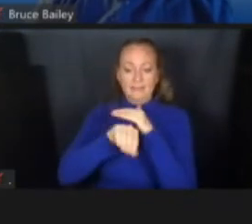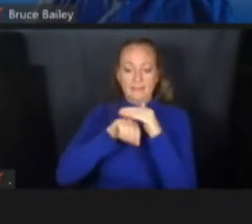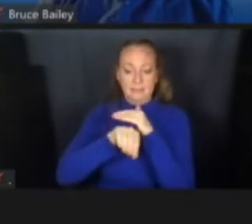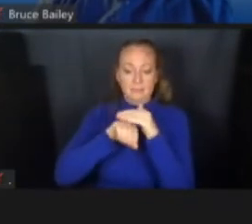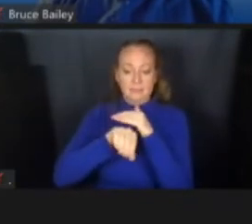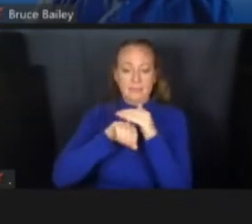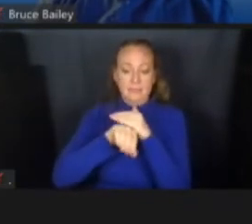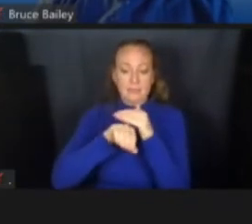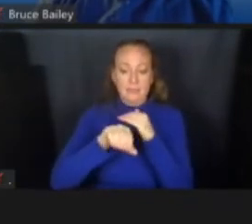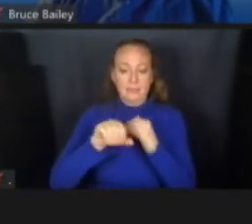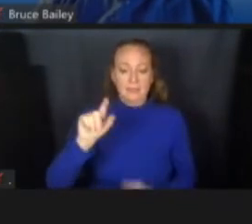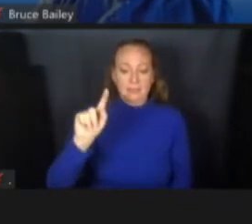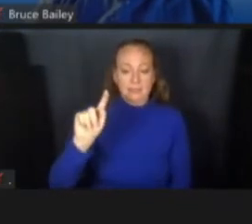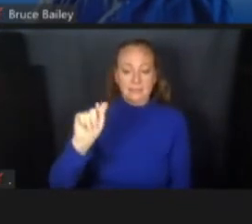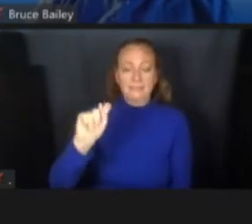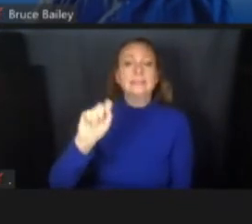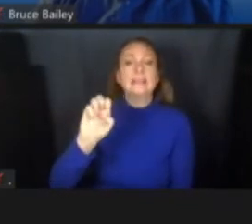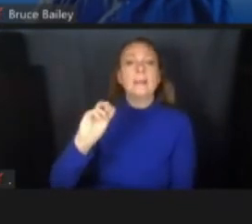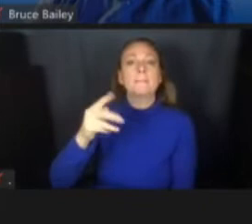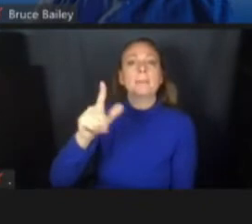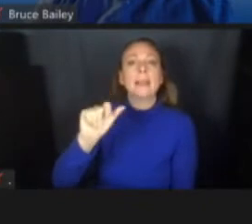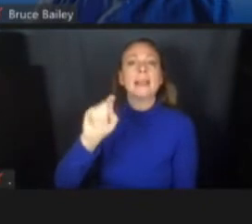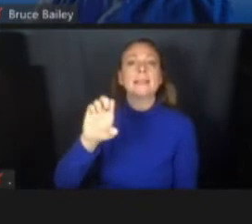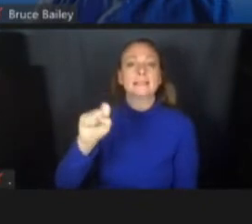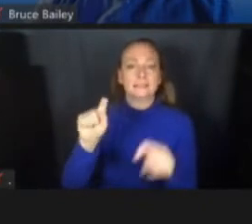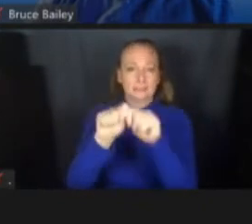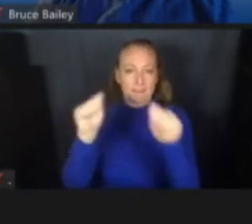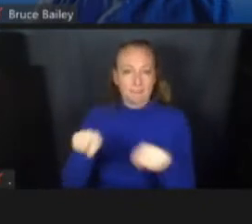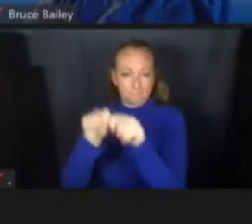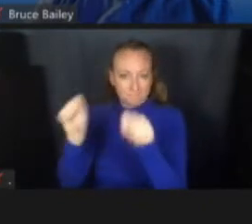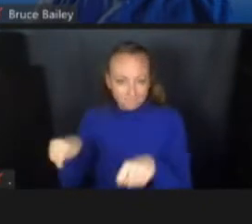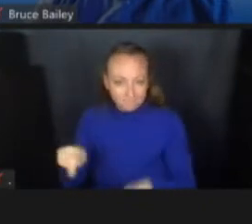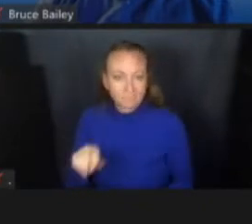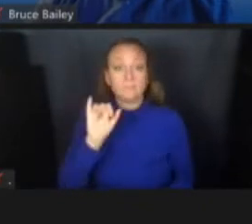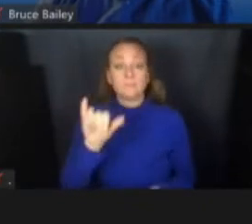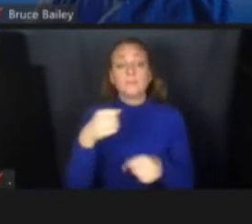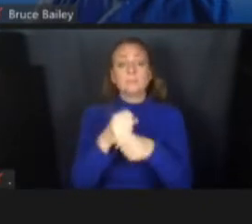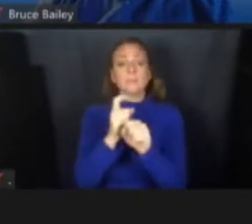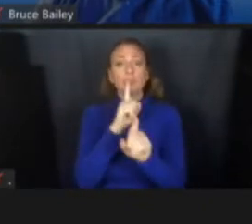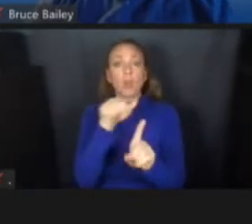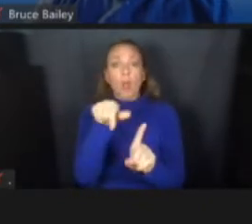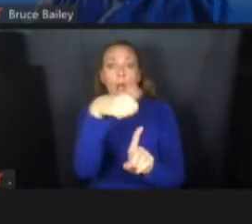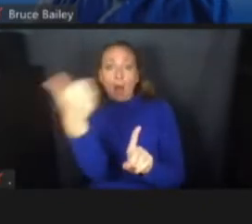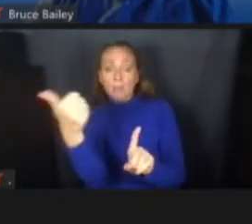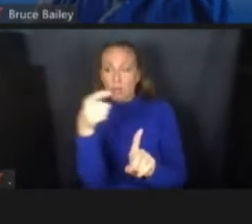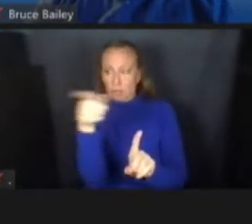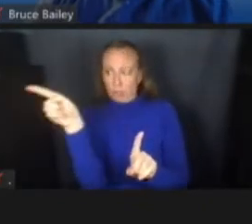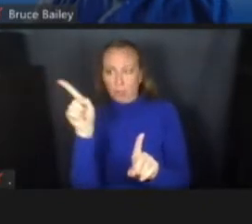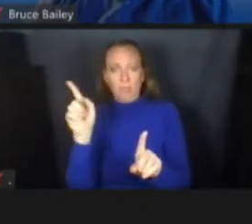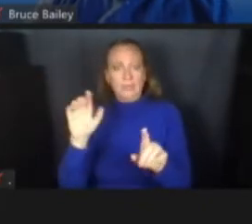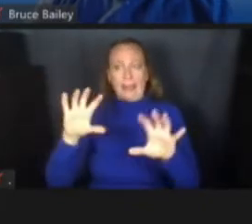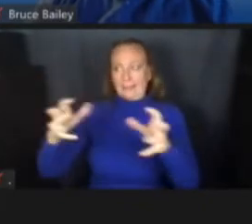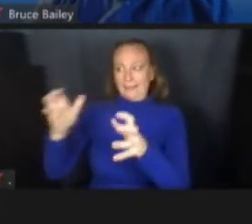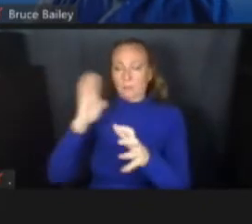with the U.S government, or with other entities will recognize the term. And we have a great deal of guidance on this